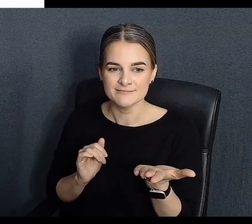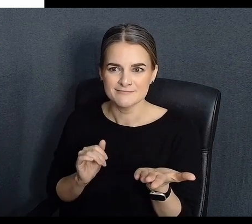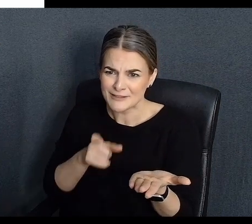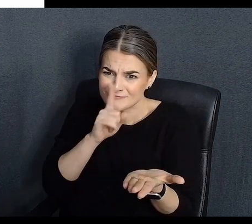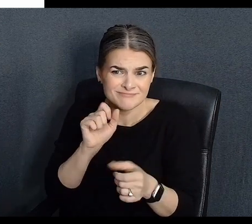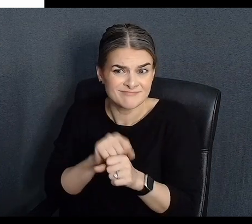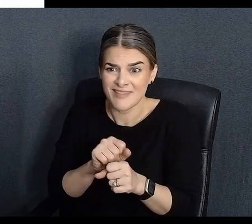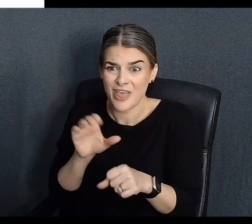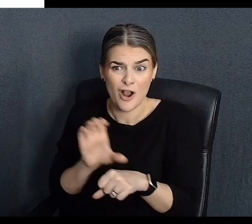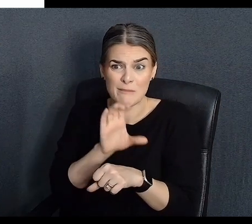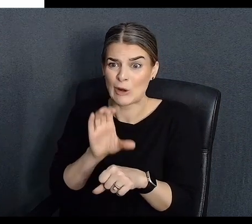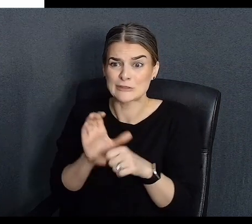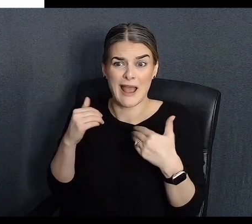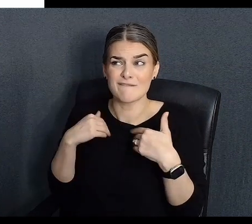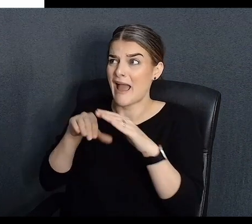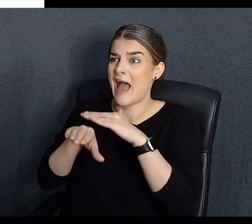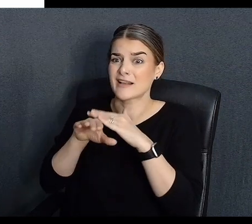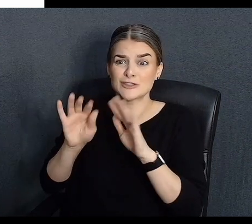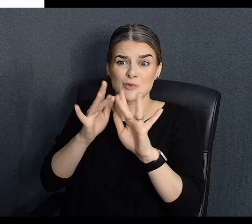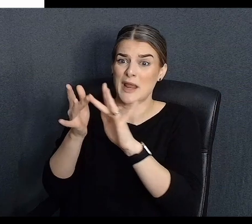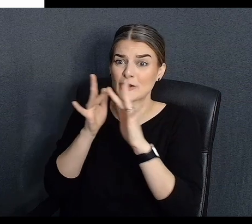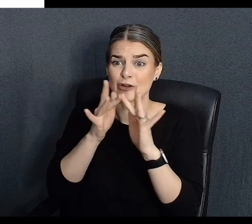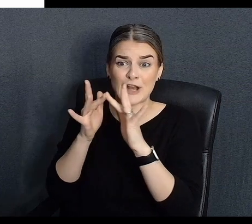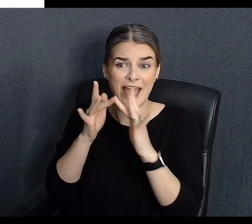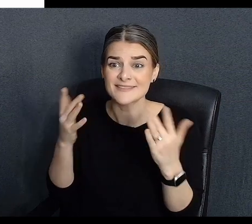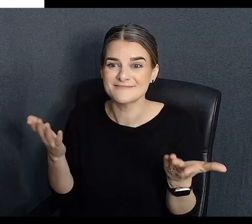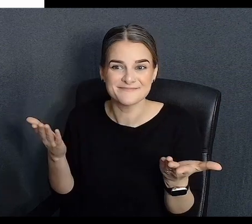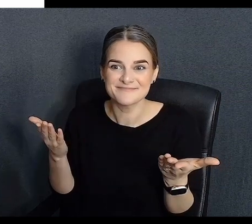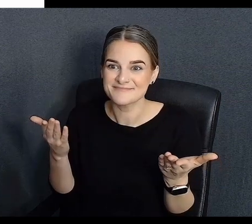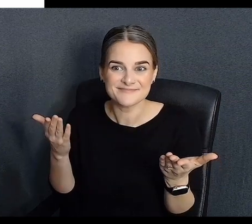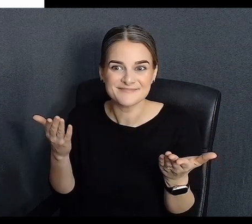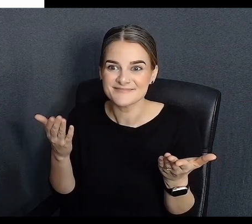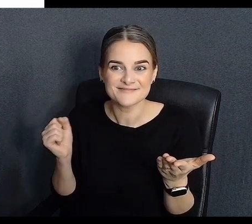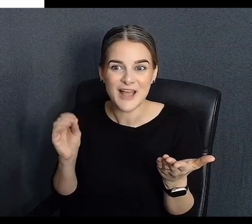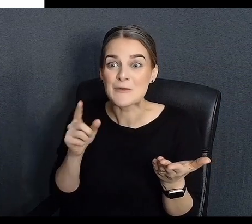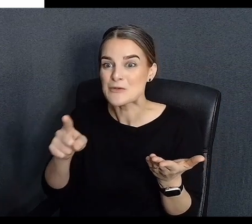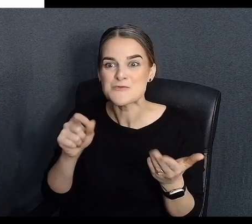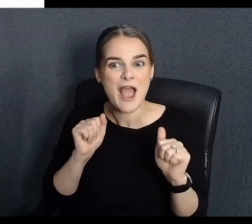they have access to the internet. You can do other types of things besides just communicating